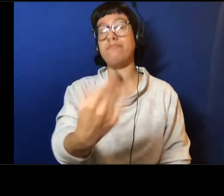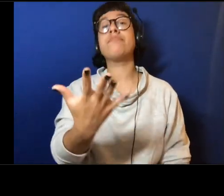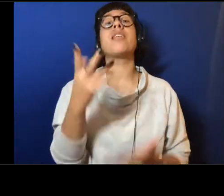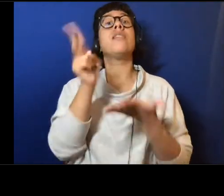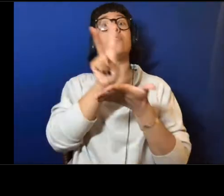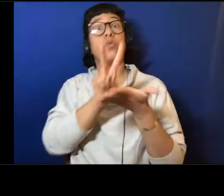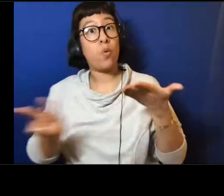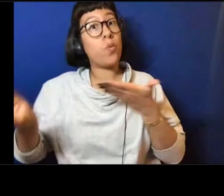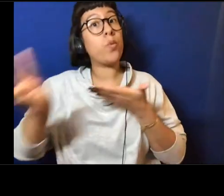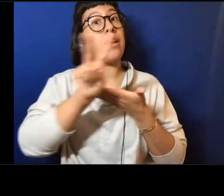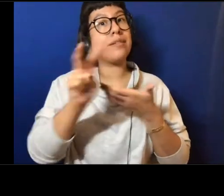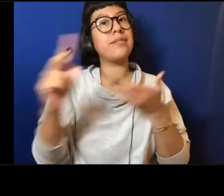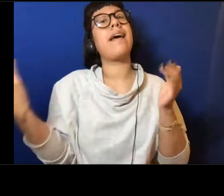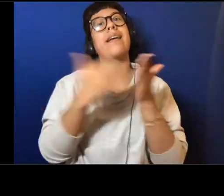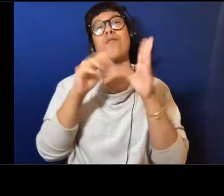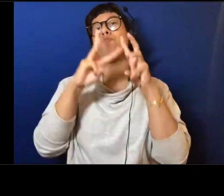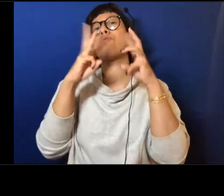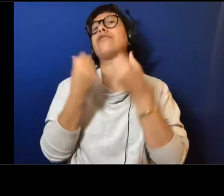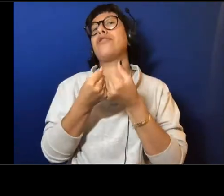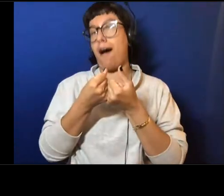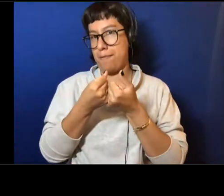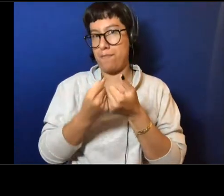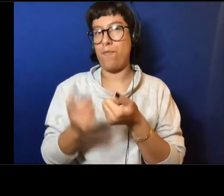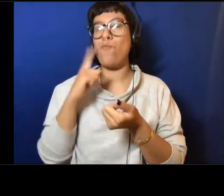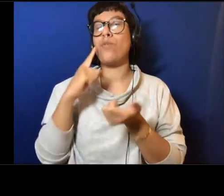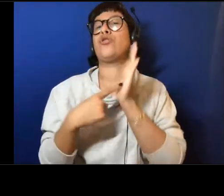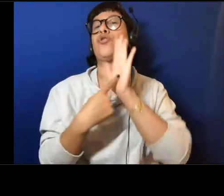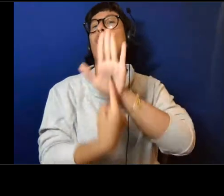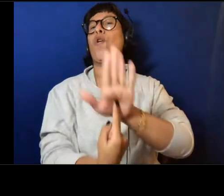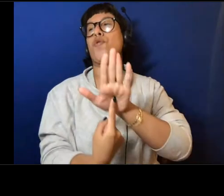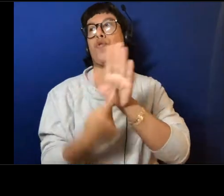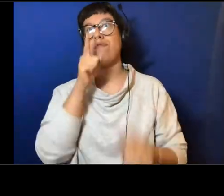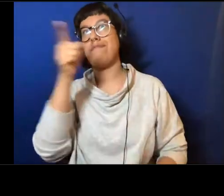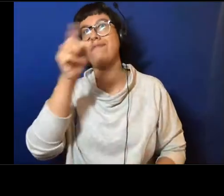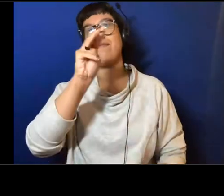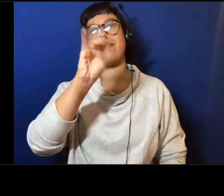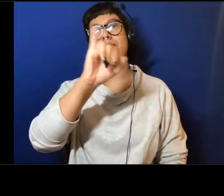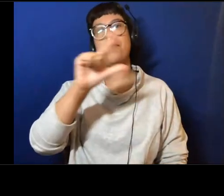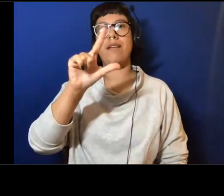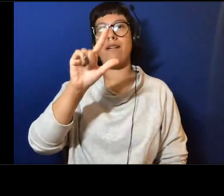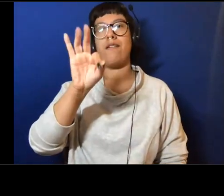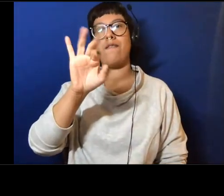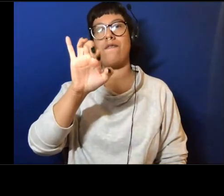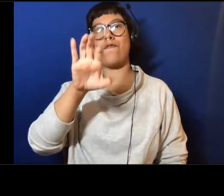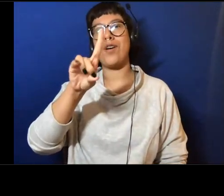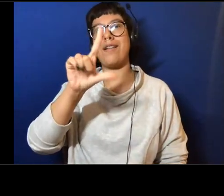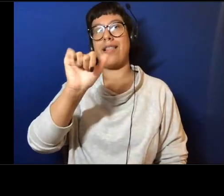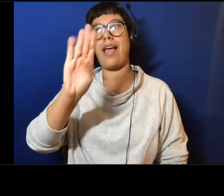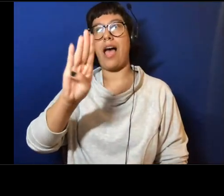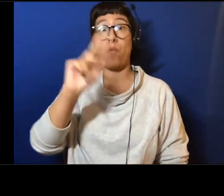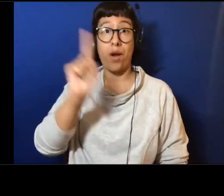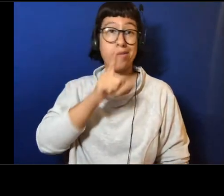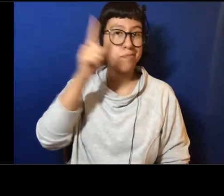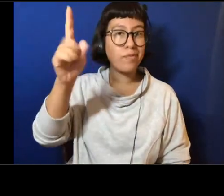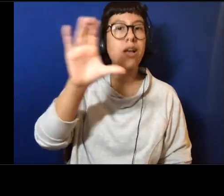and we're taking you behind the scenes at the Milford Labs, so in Milford, Connecticut. And they're going to be talking some about aquaculture.